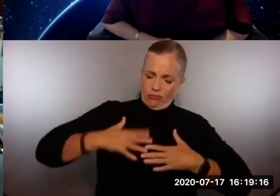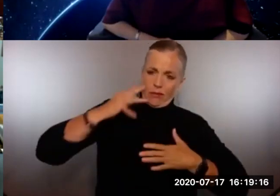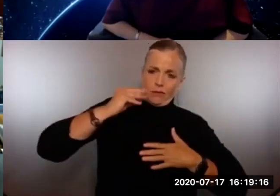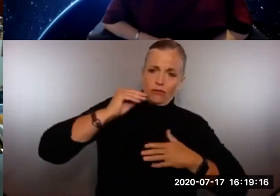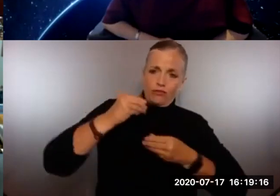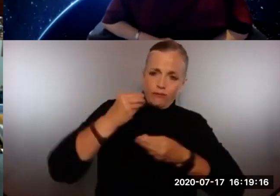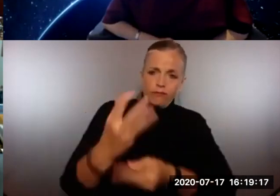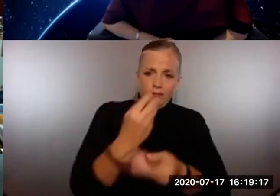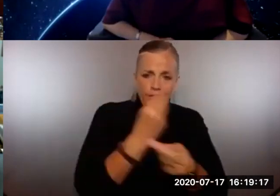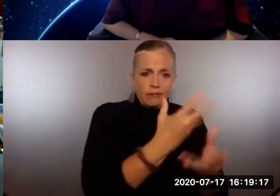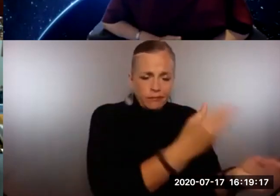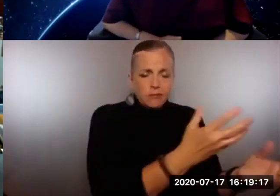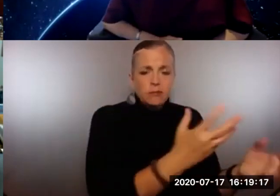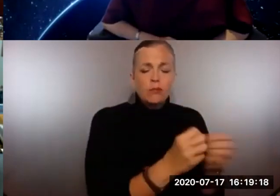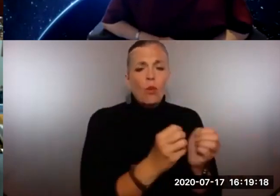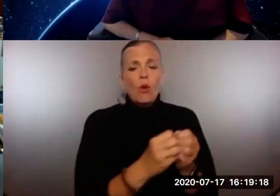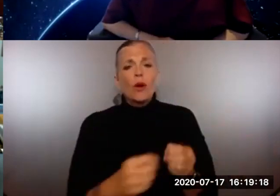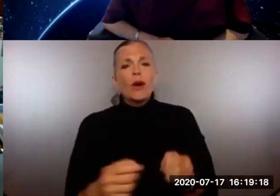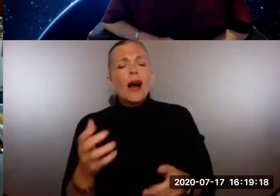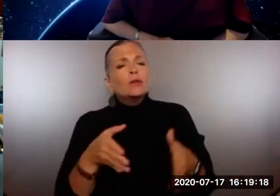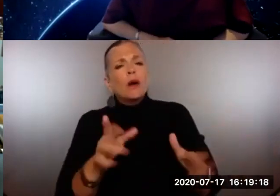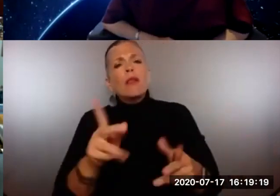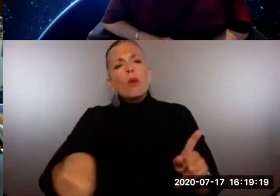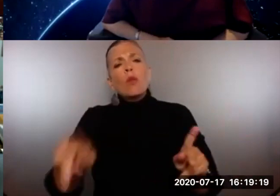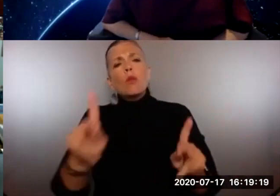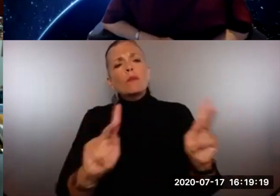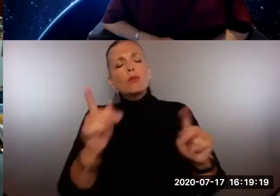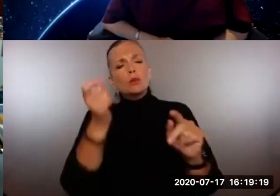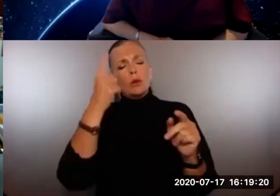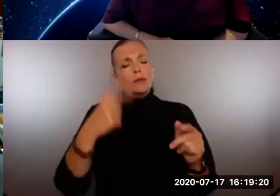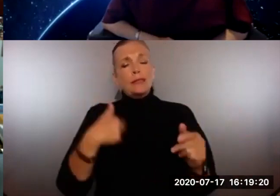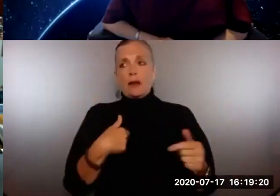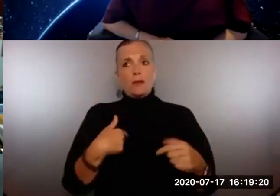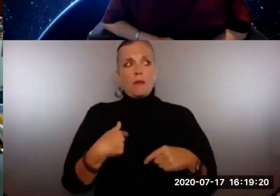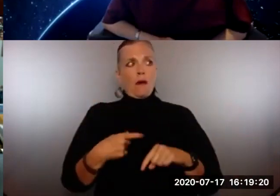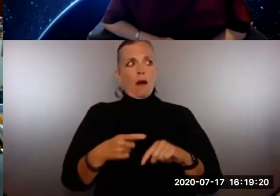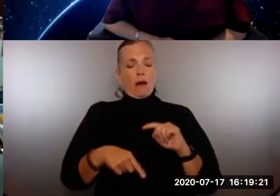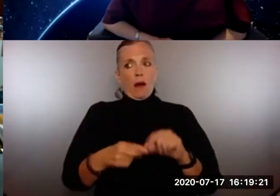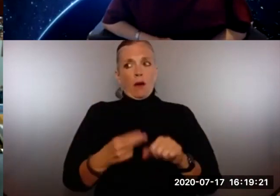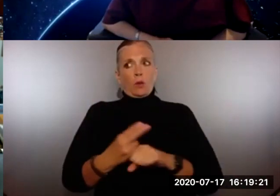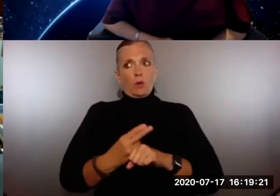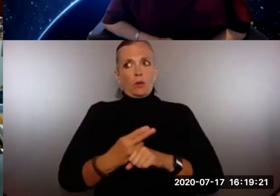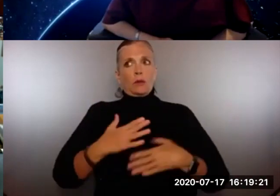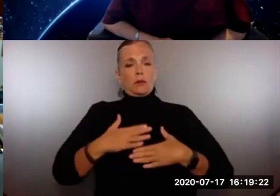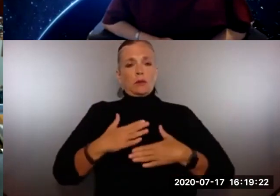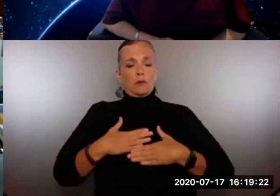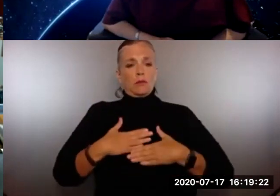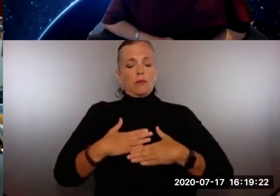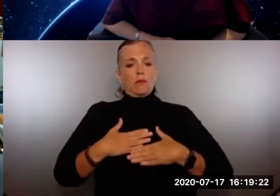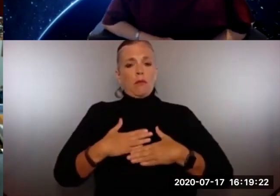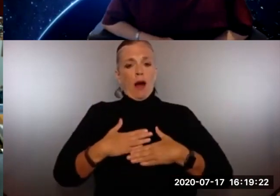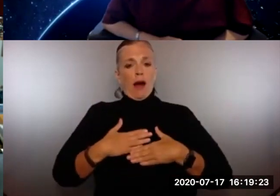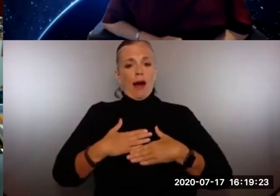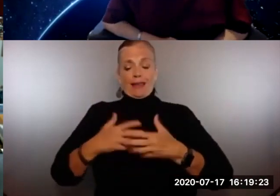to understand what it is like when you're not able to use your augmentative communication devices.